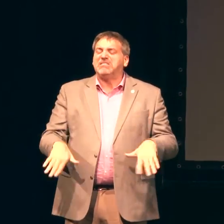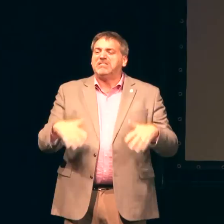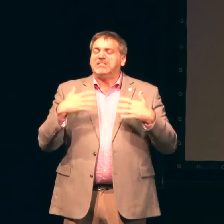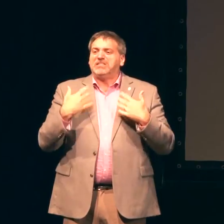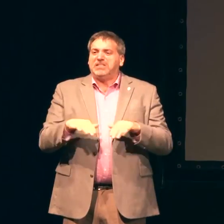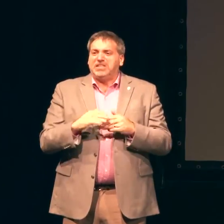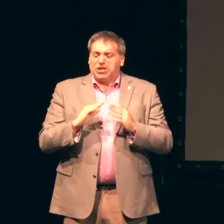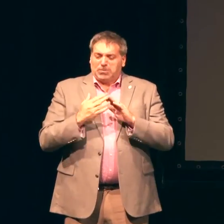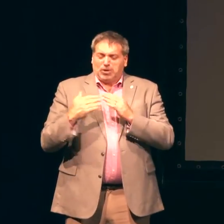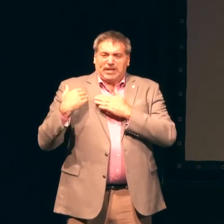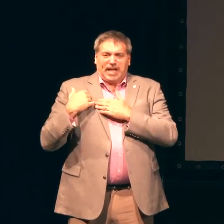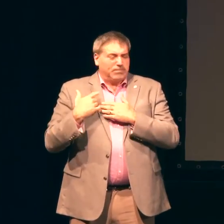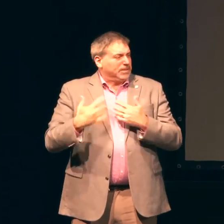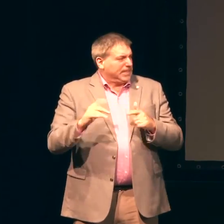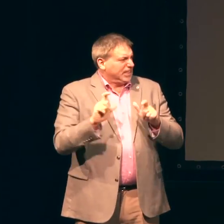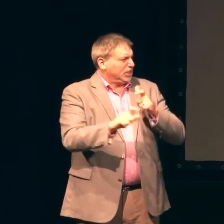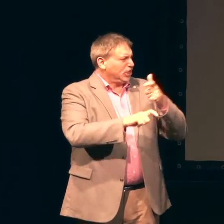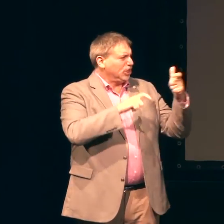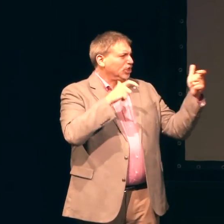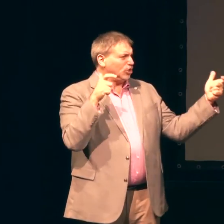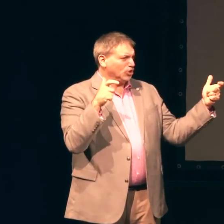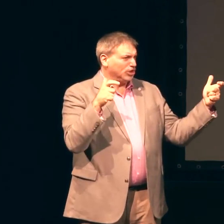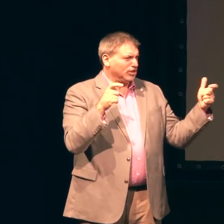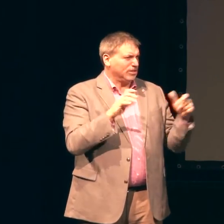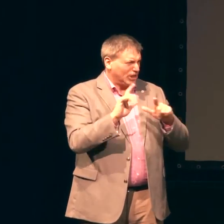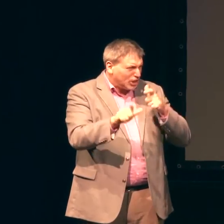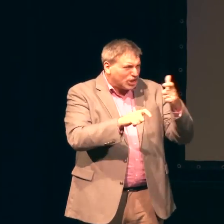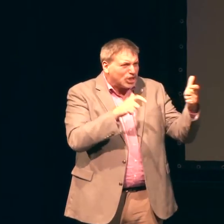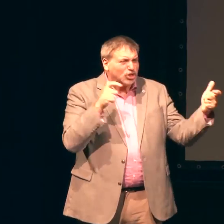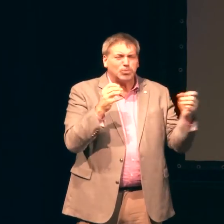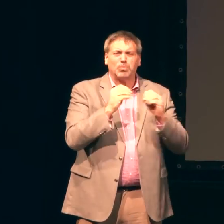of NAD, I realized that community accountability